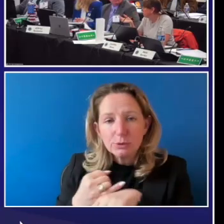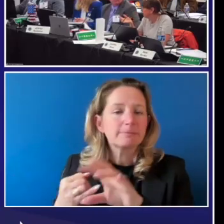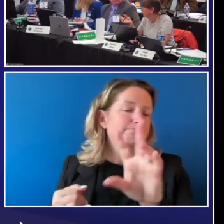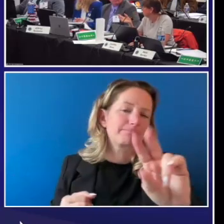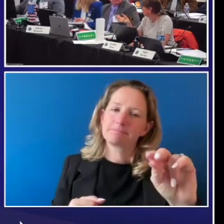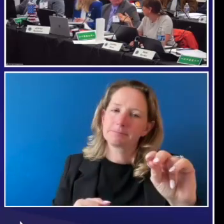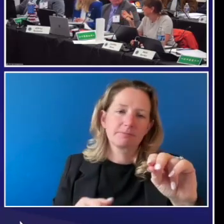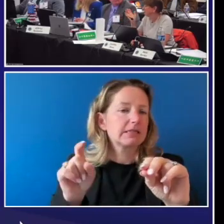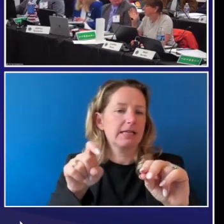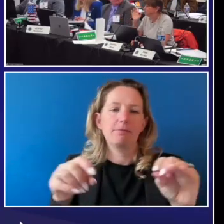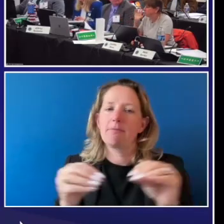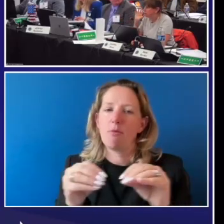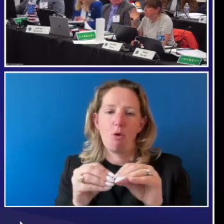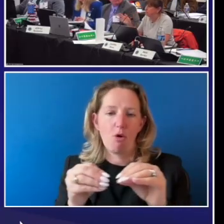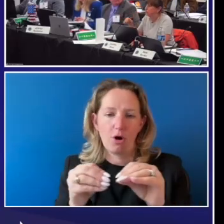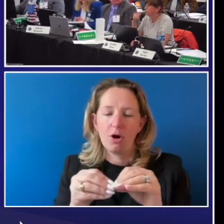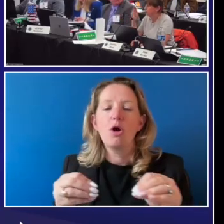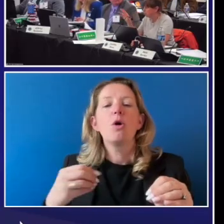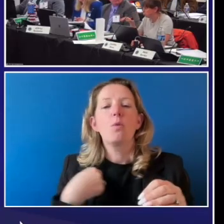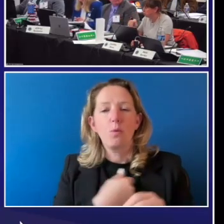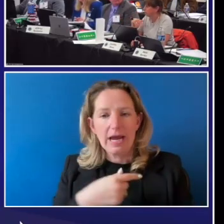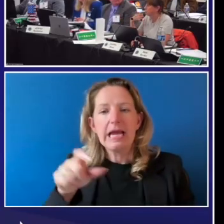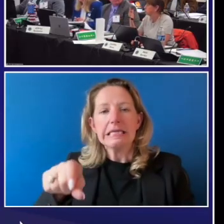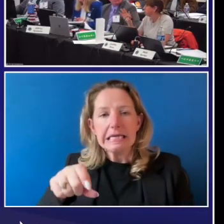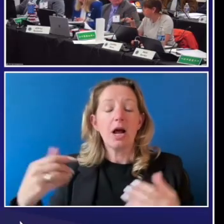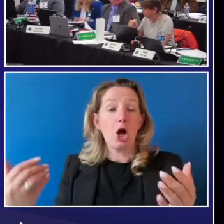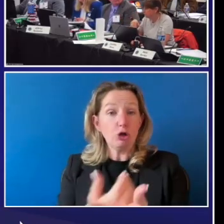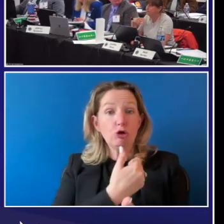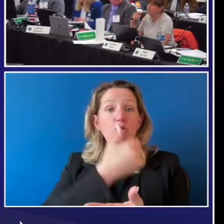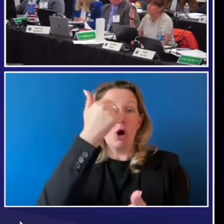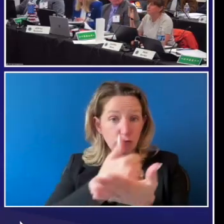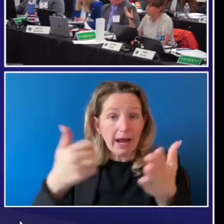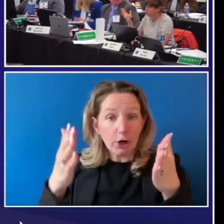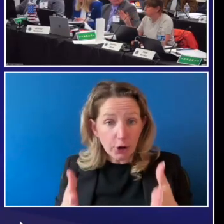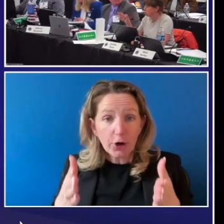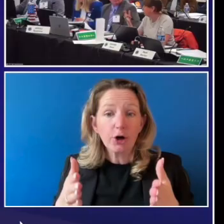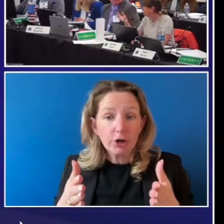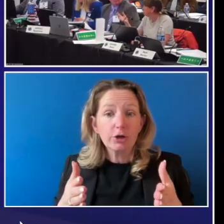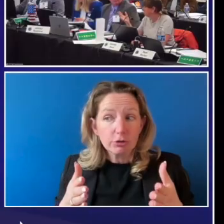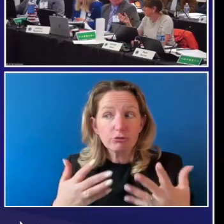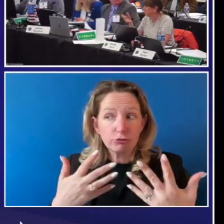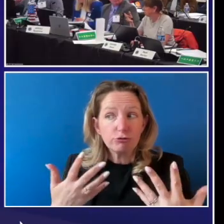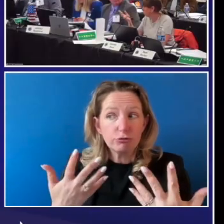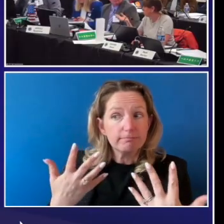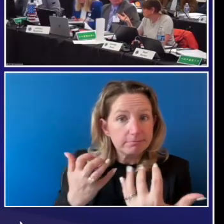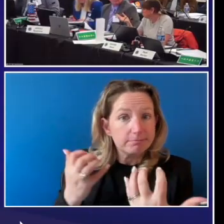So I, I, we need for a new accreditor to be sort of sought after by institutions.